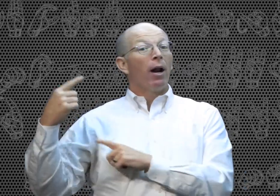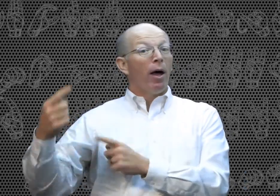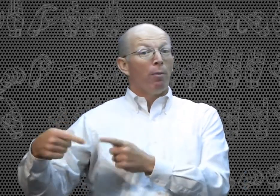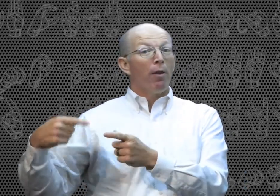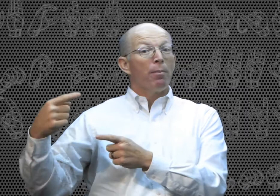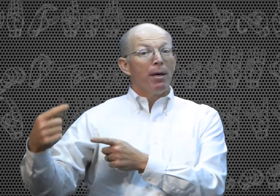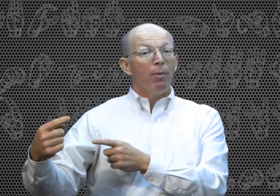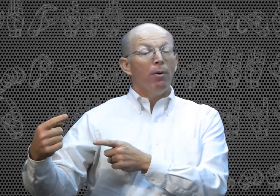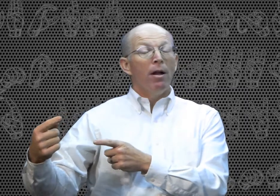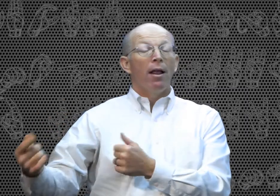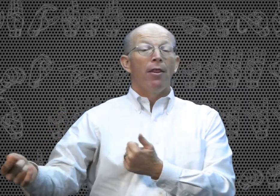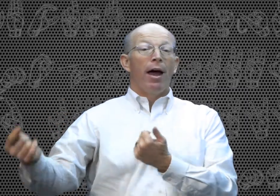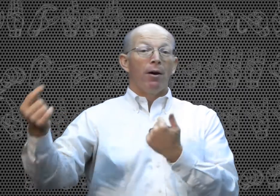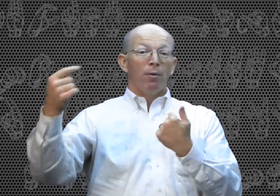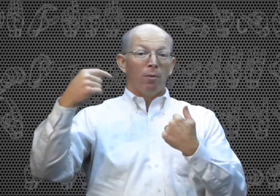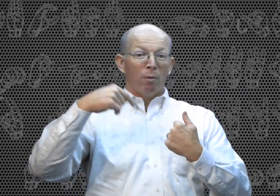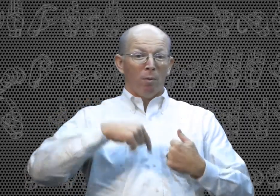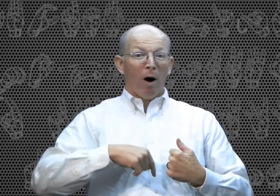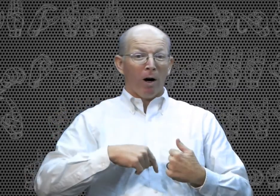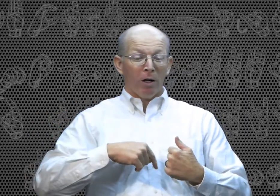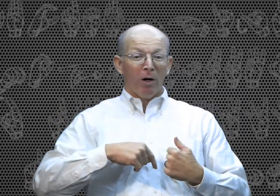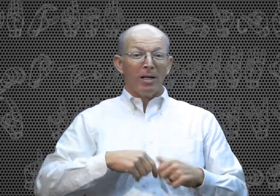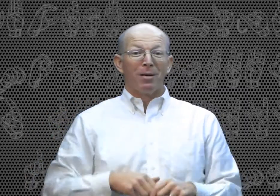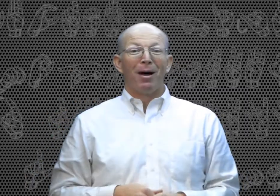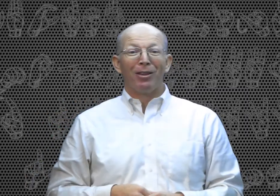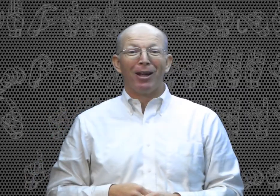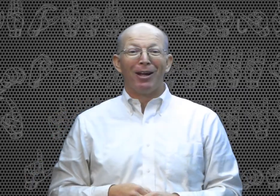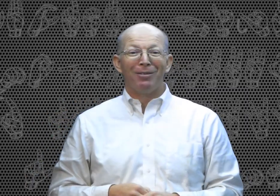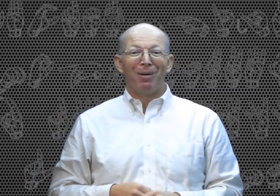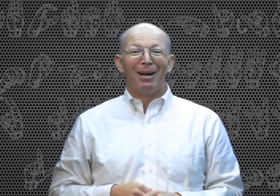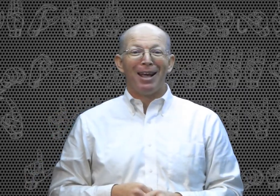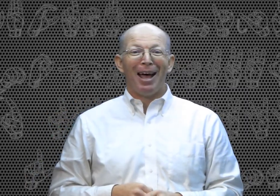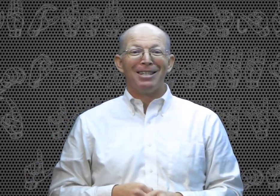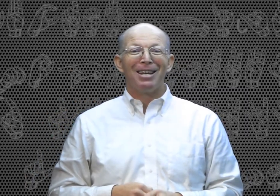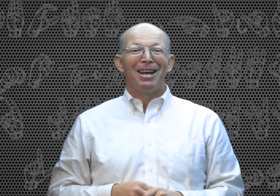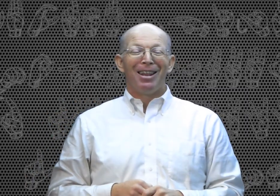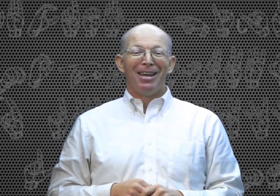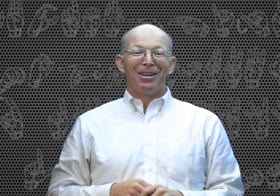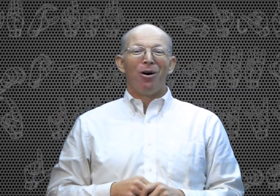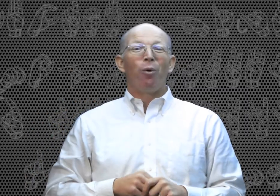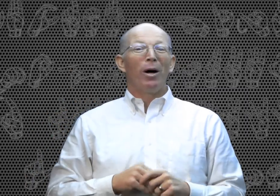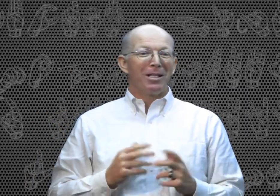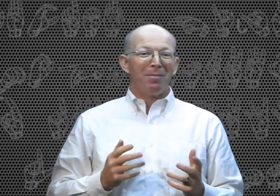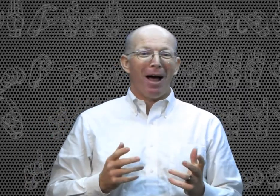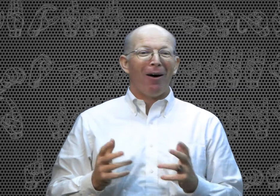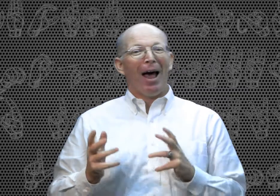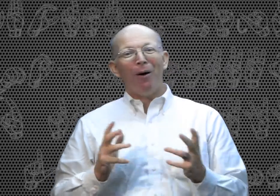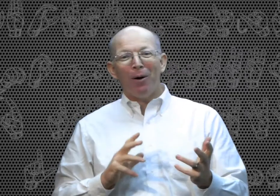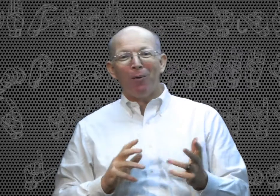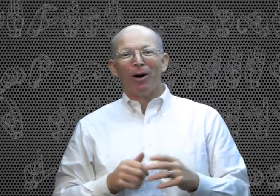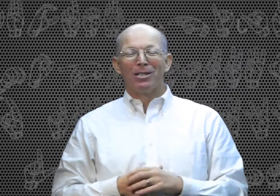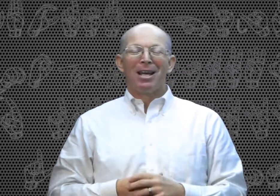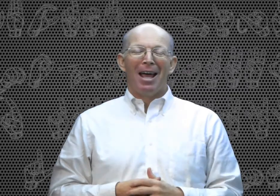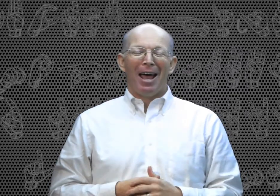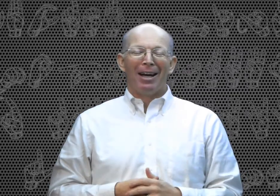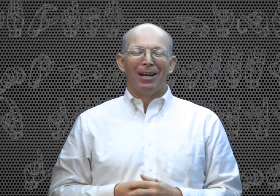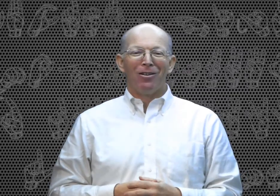that will help other people who are curious about the podcast. They can let others know what it is about and how it works.